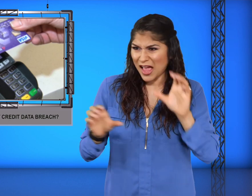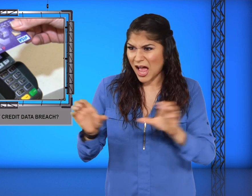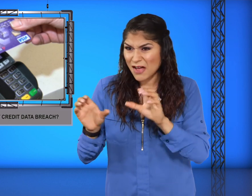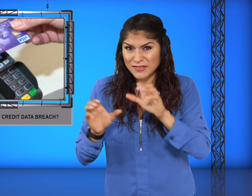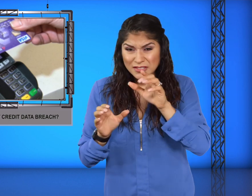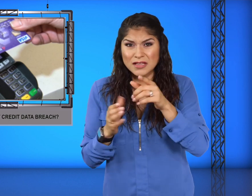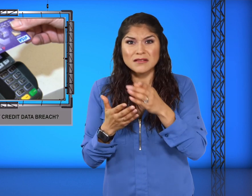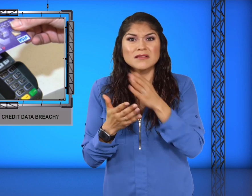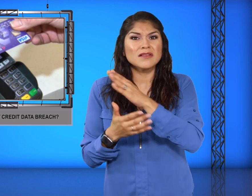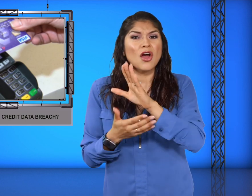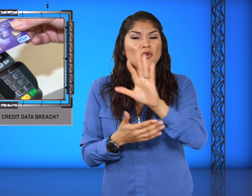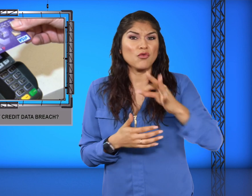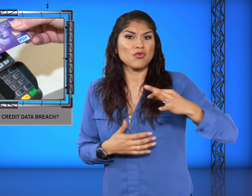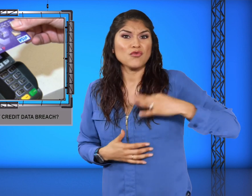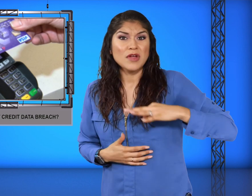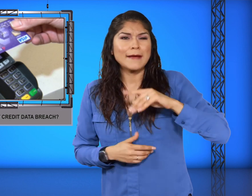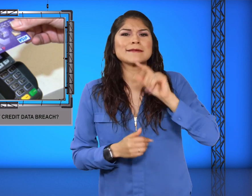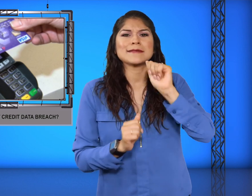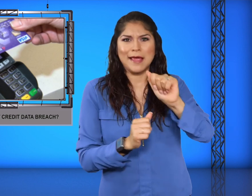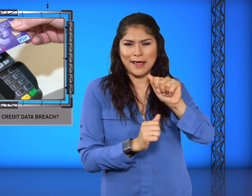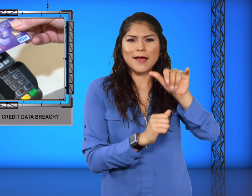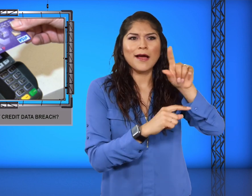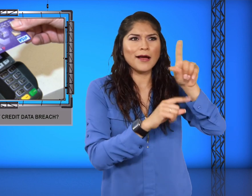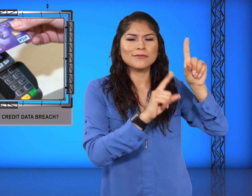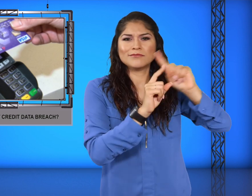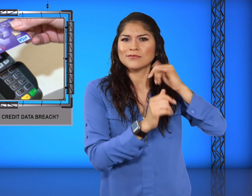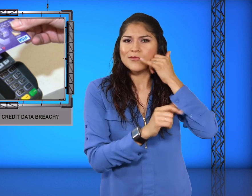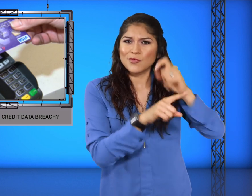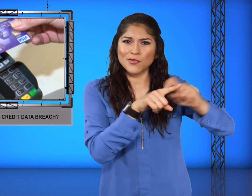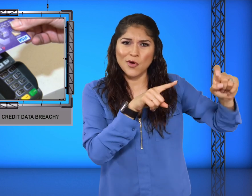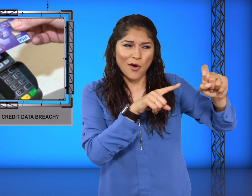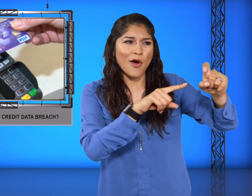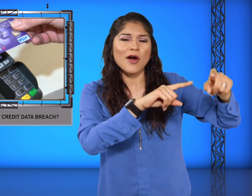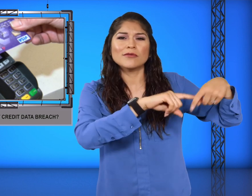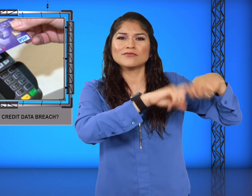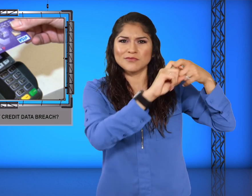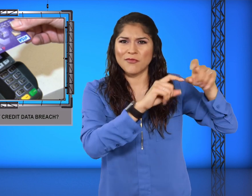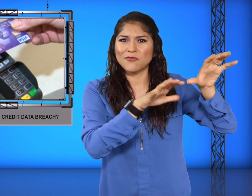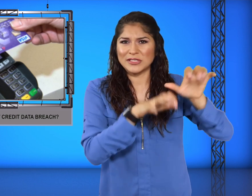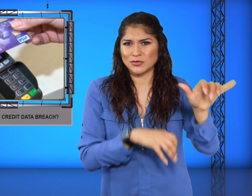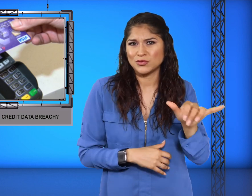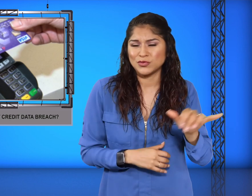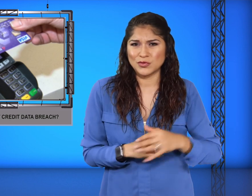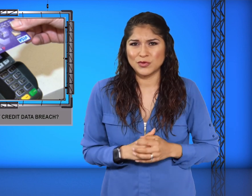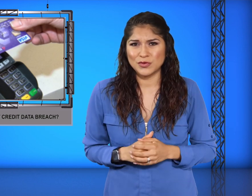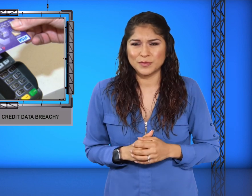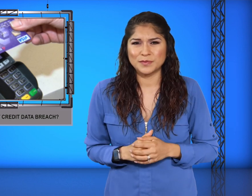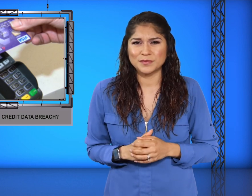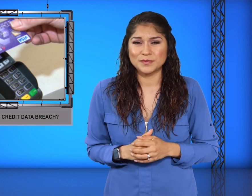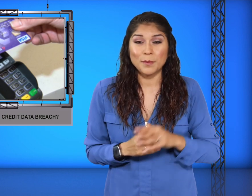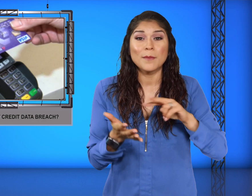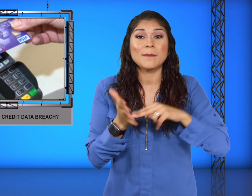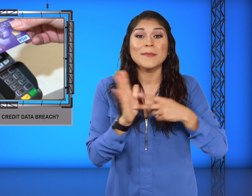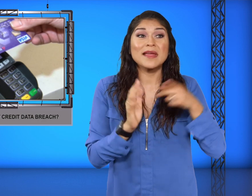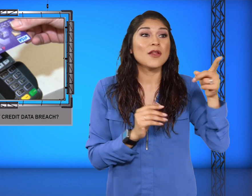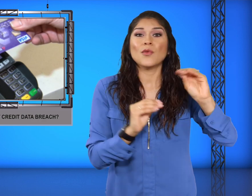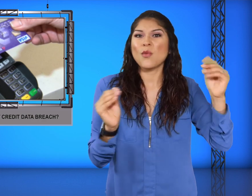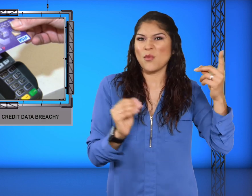If you find suspicious activity, you should also freeze your credit.